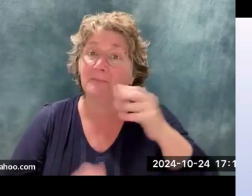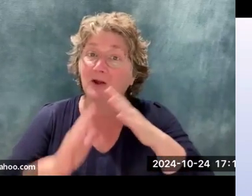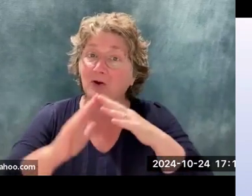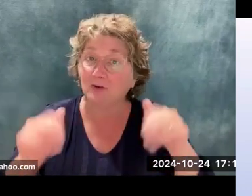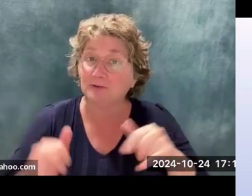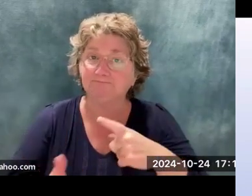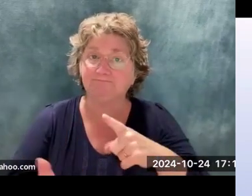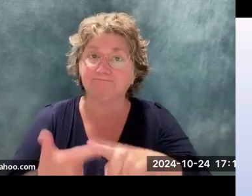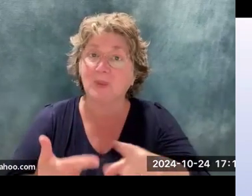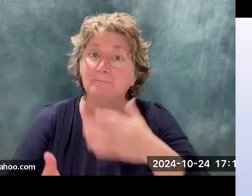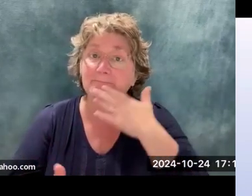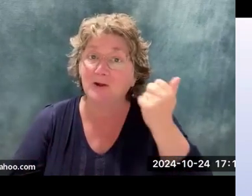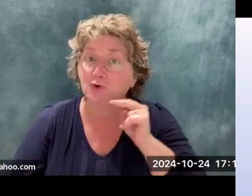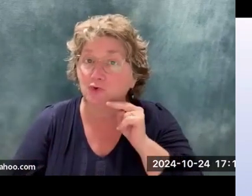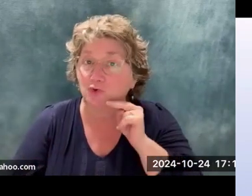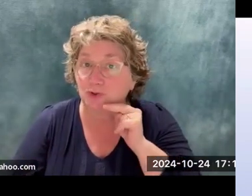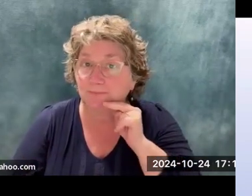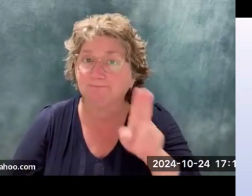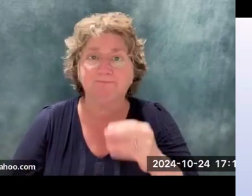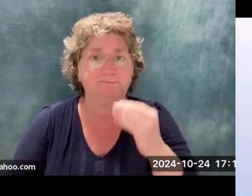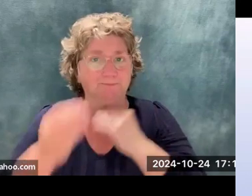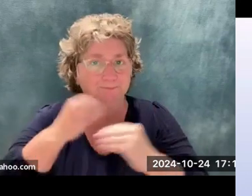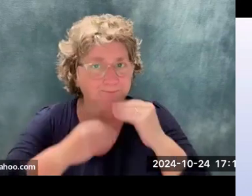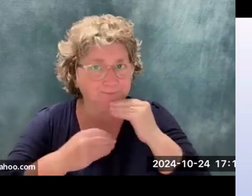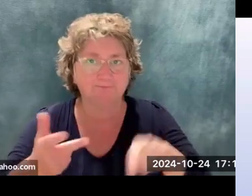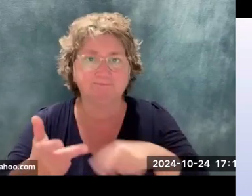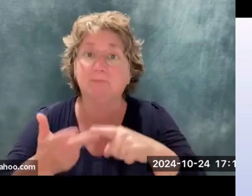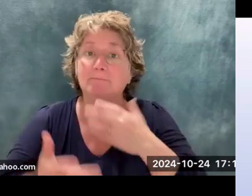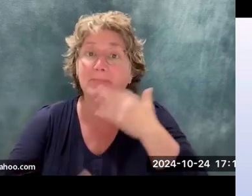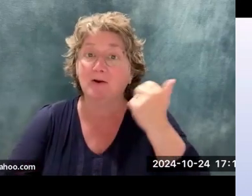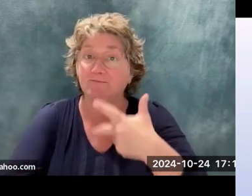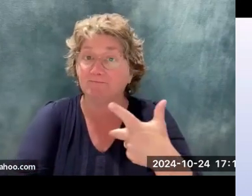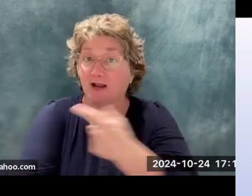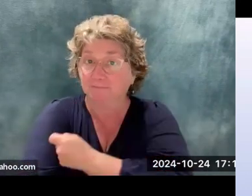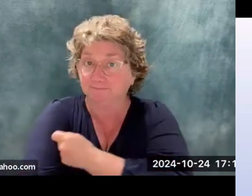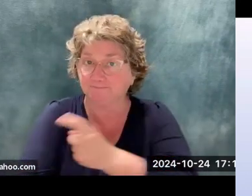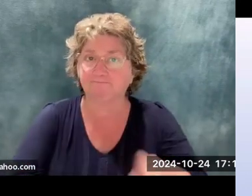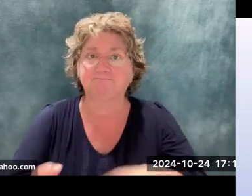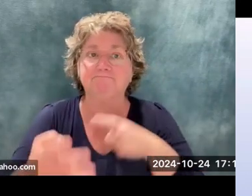antibiotics, and the like, we've had a substantial